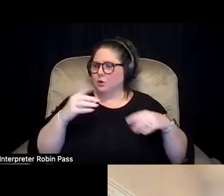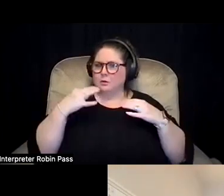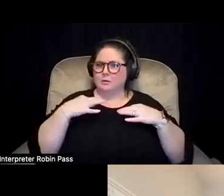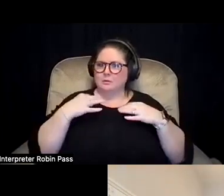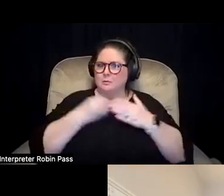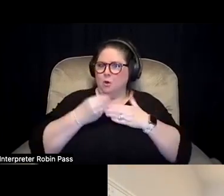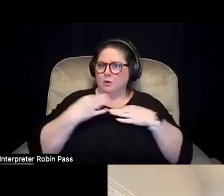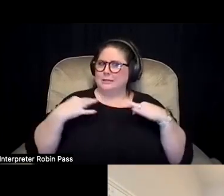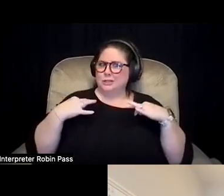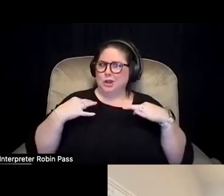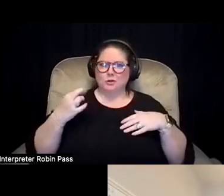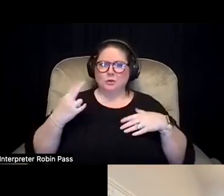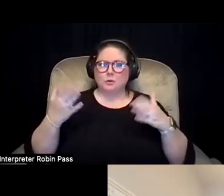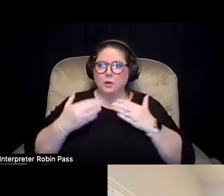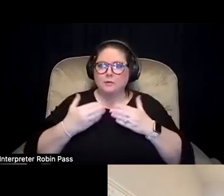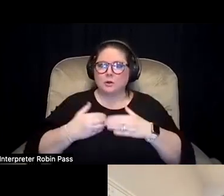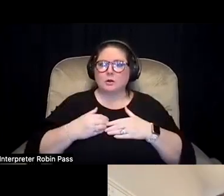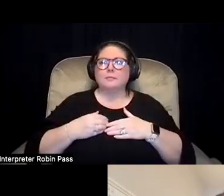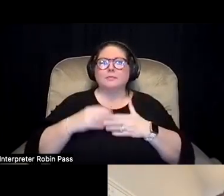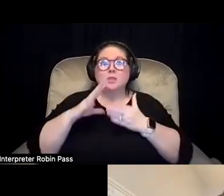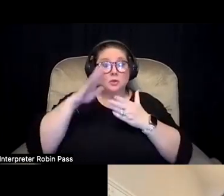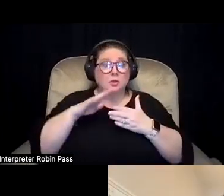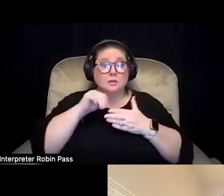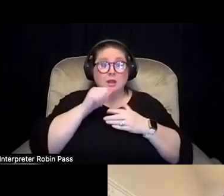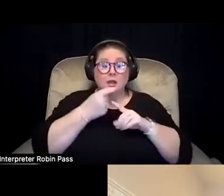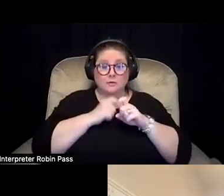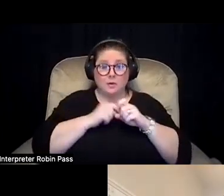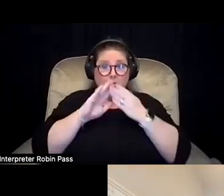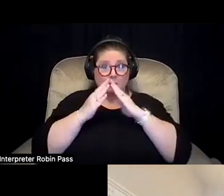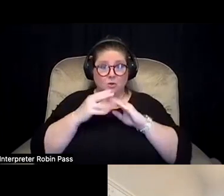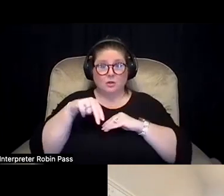um so those are the students that are not from the agreement community or from north tulsa